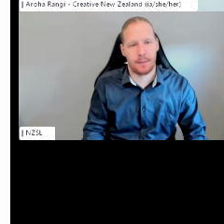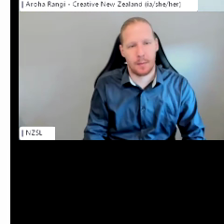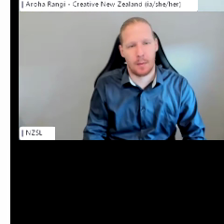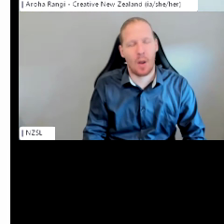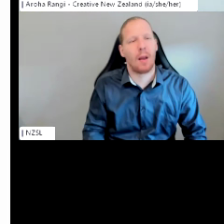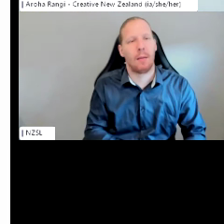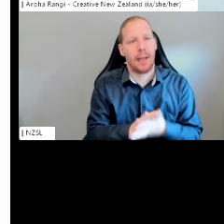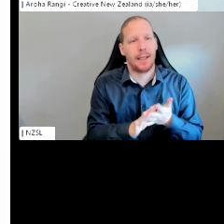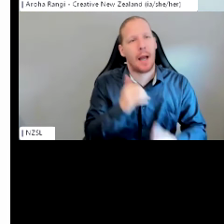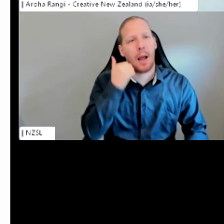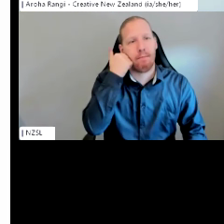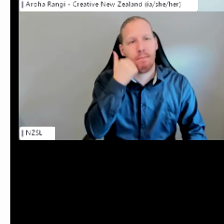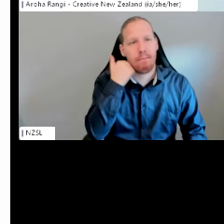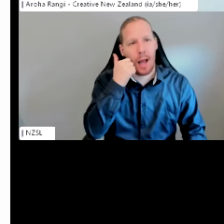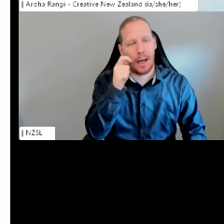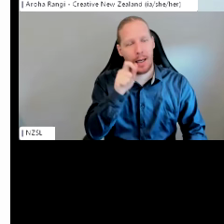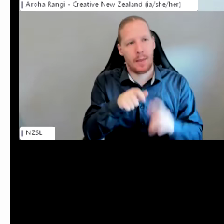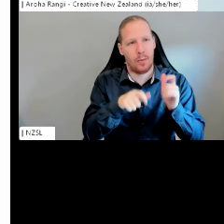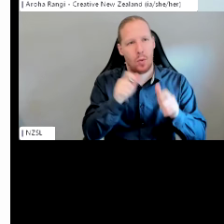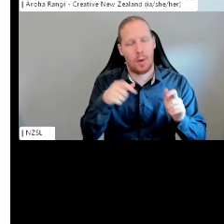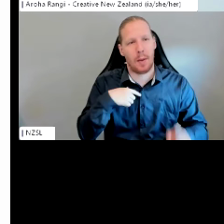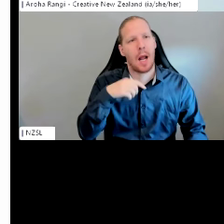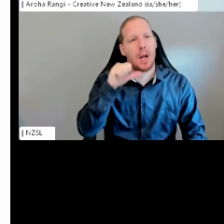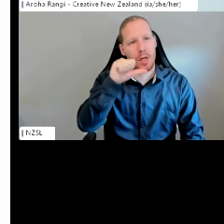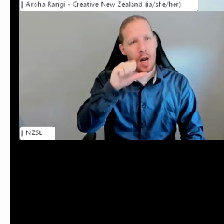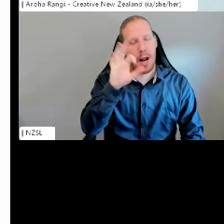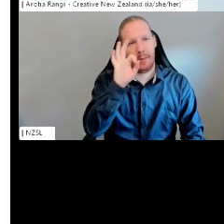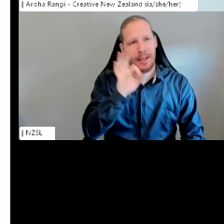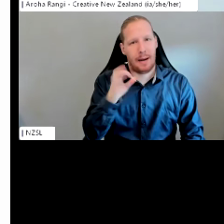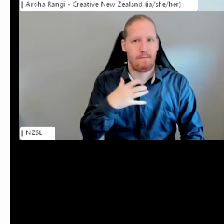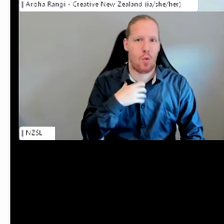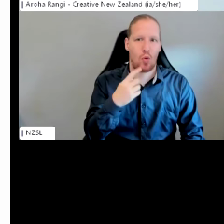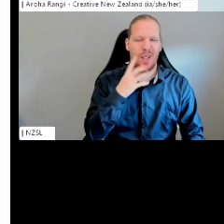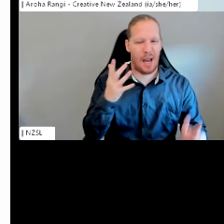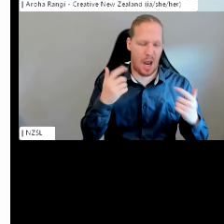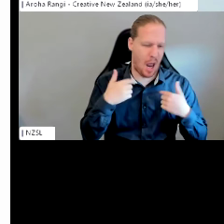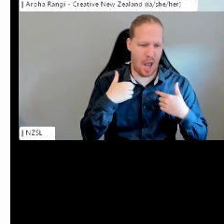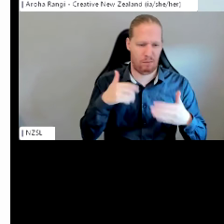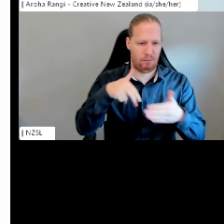likely than the average to say that that happened to them. Uh Pacific people 13%. You'll see that